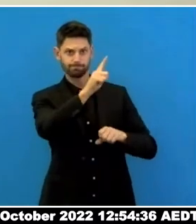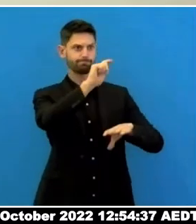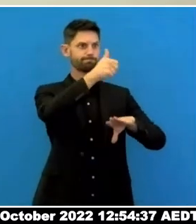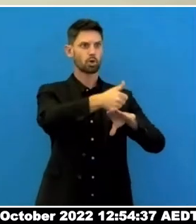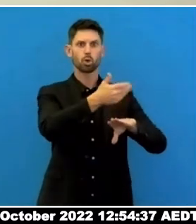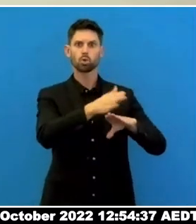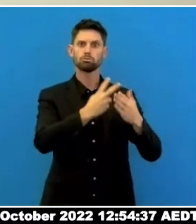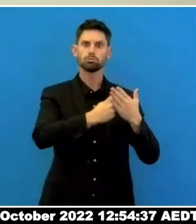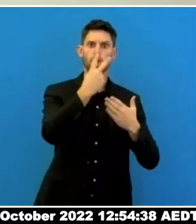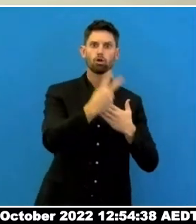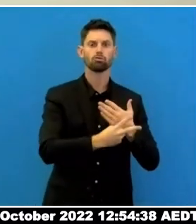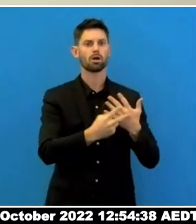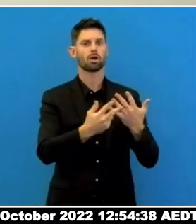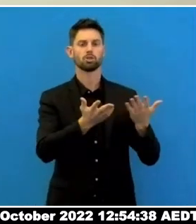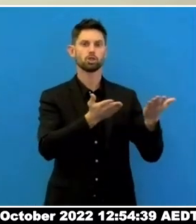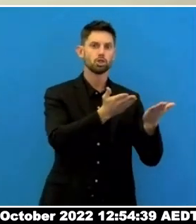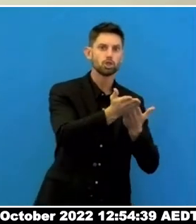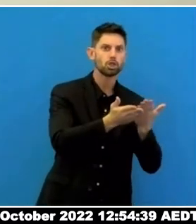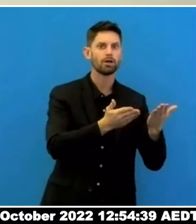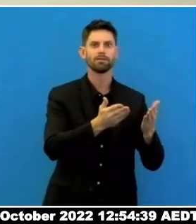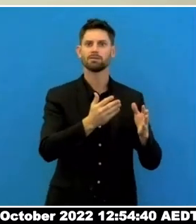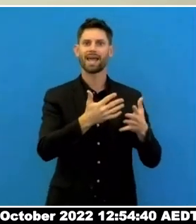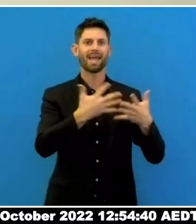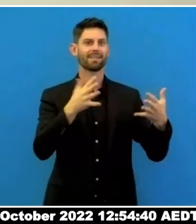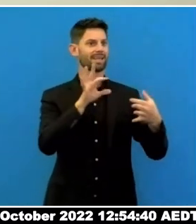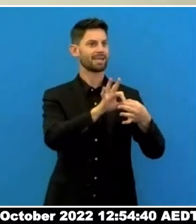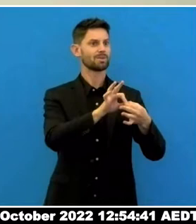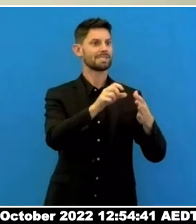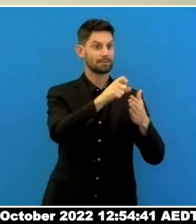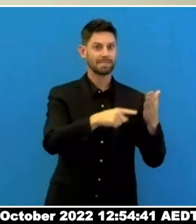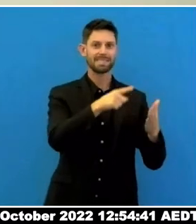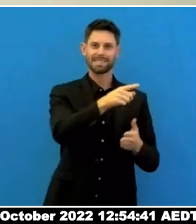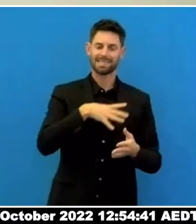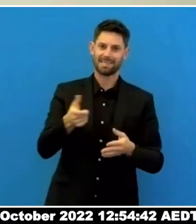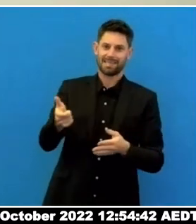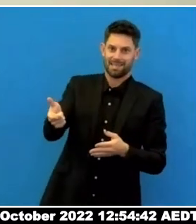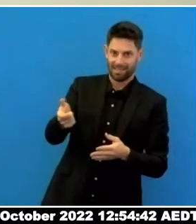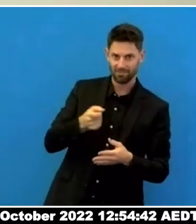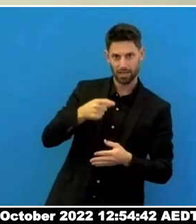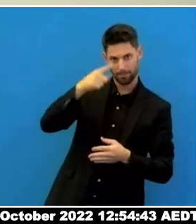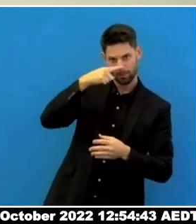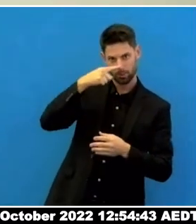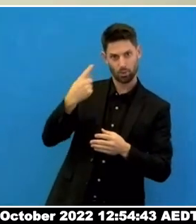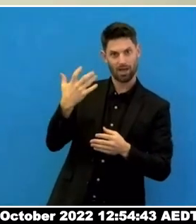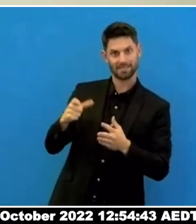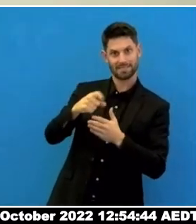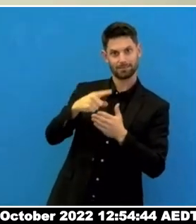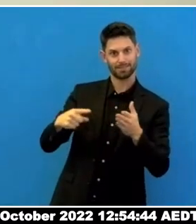in the delivery, in the evaluation of disability services. That was a key theme of the Victorian Mental Health Royal Commission,